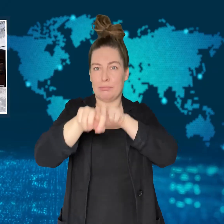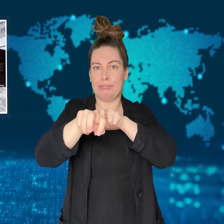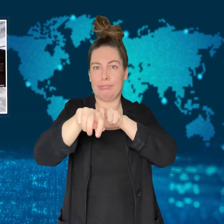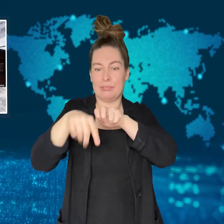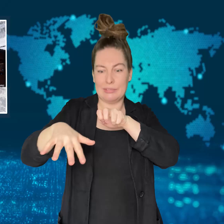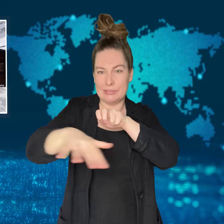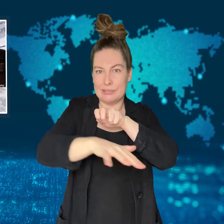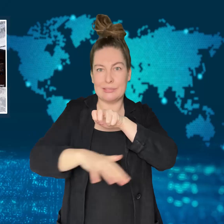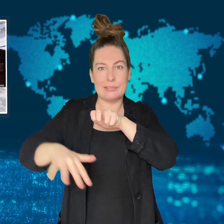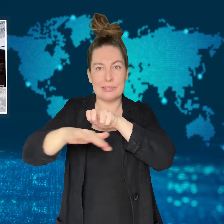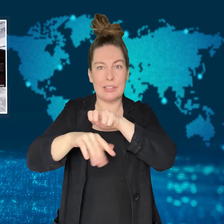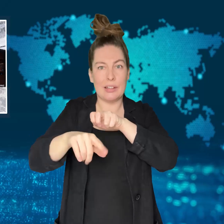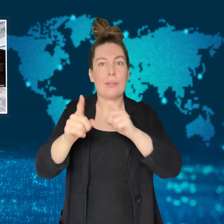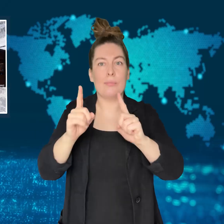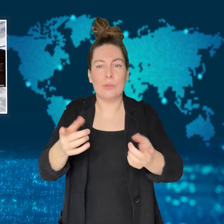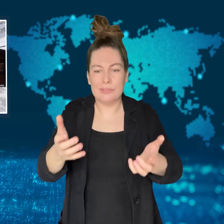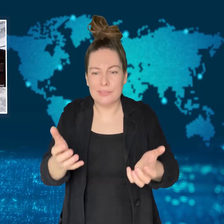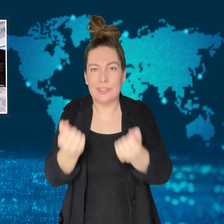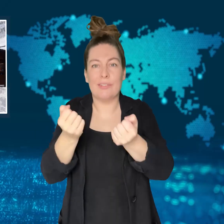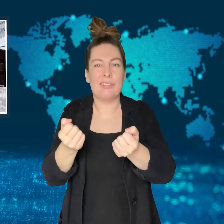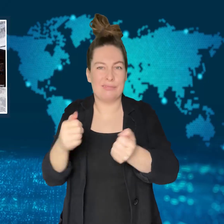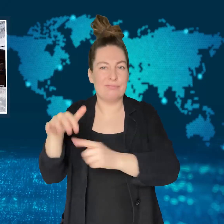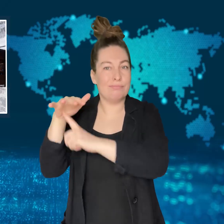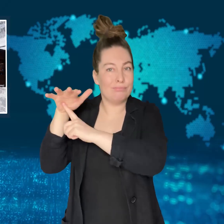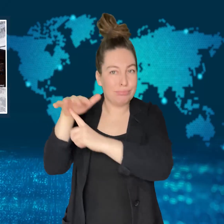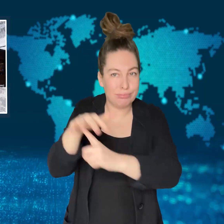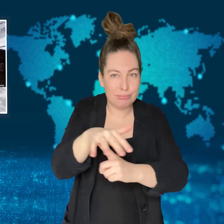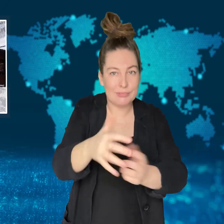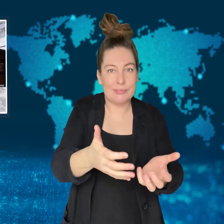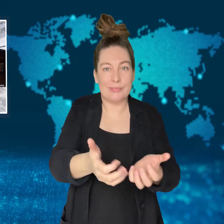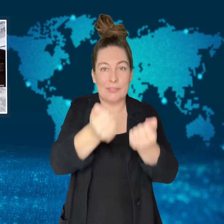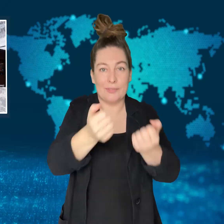The ski lift was 15 meters high.